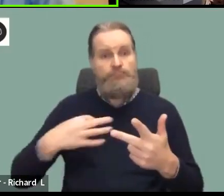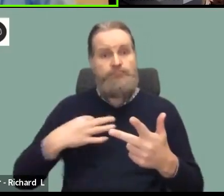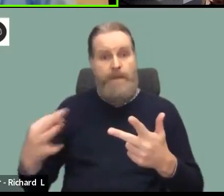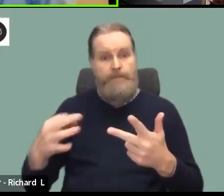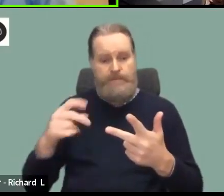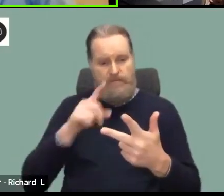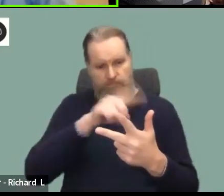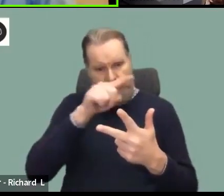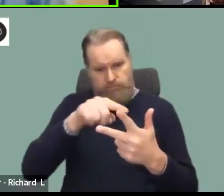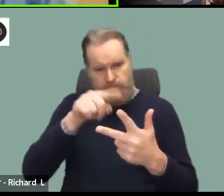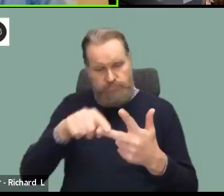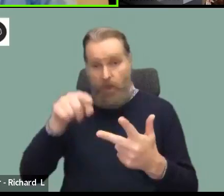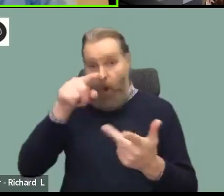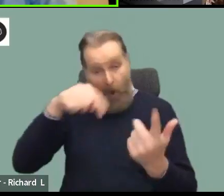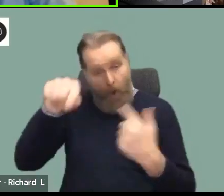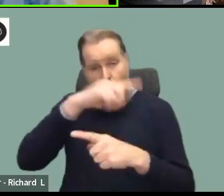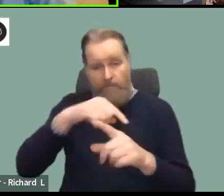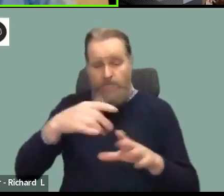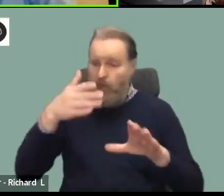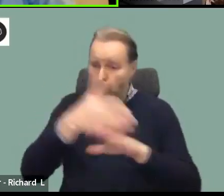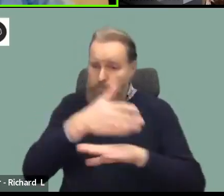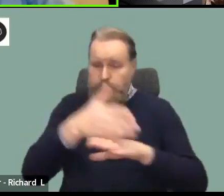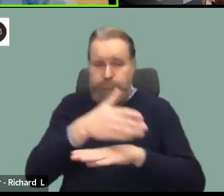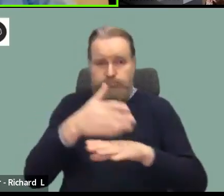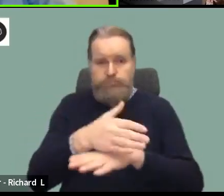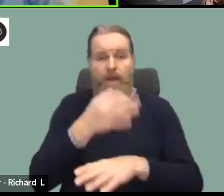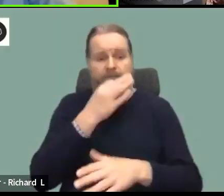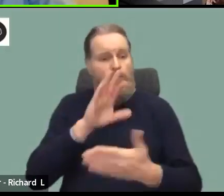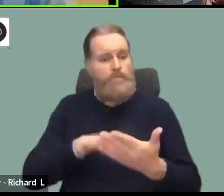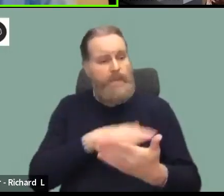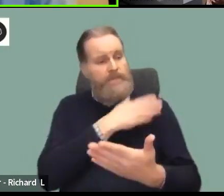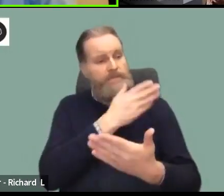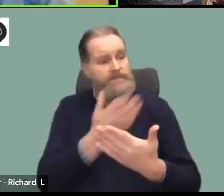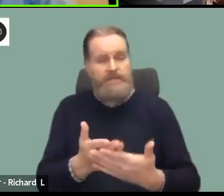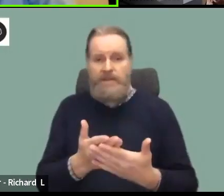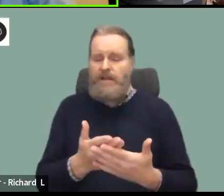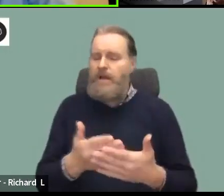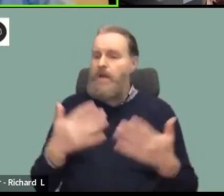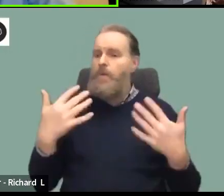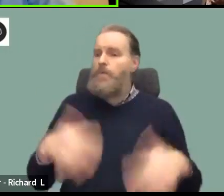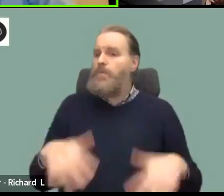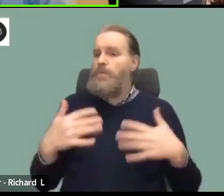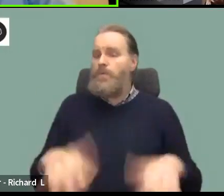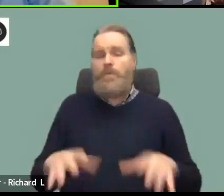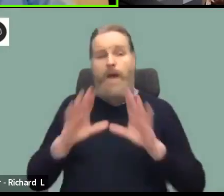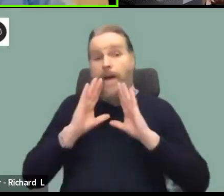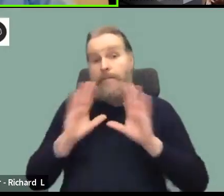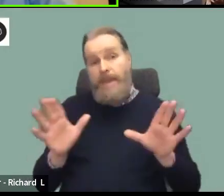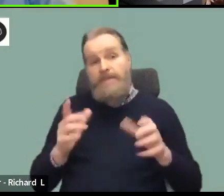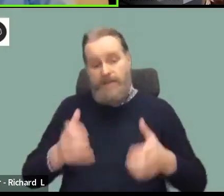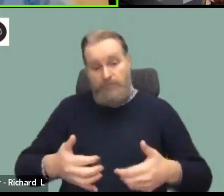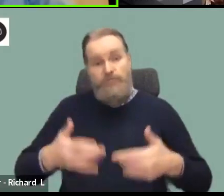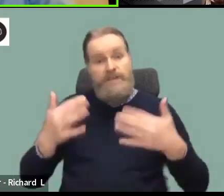p, and all of our staff will work so tirelessly over the last few months. hs to produce what is hs to produce what is a historic vote for this union, and I vote for this union, and I don't